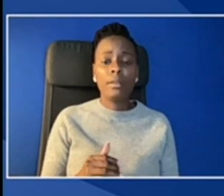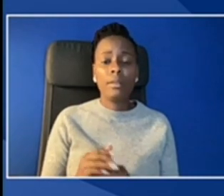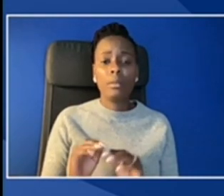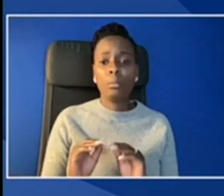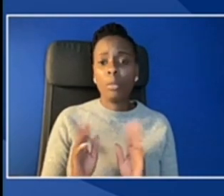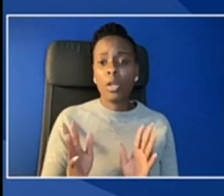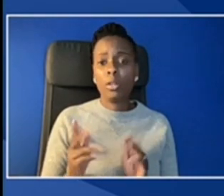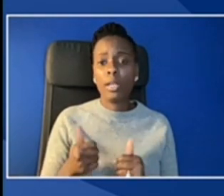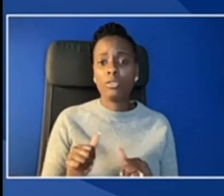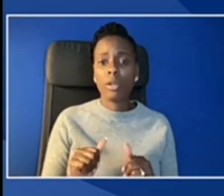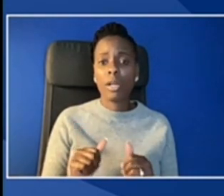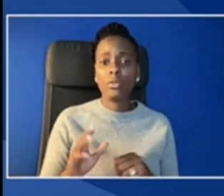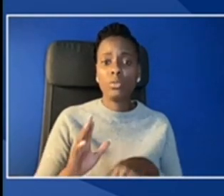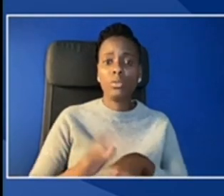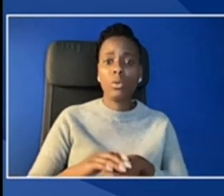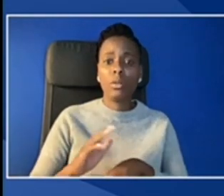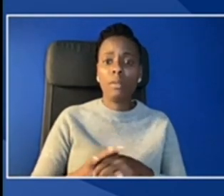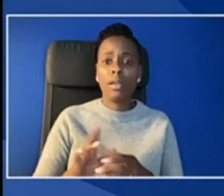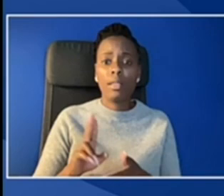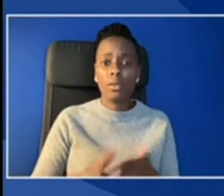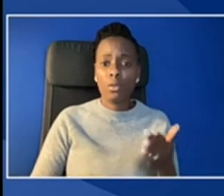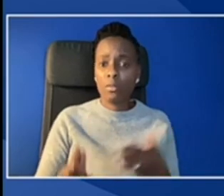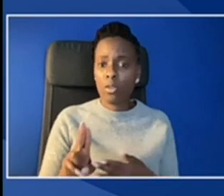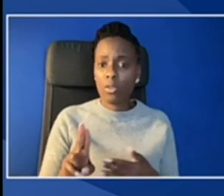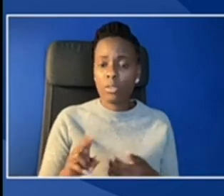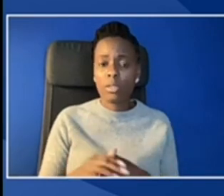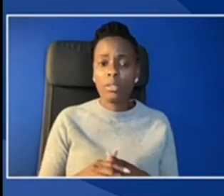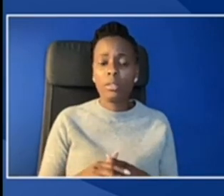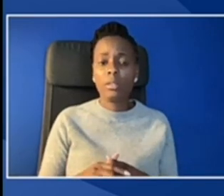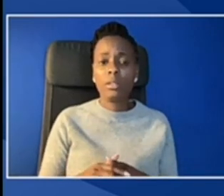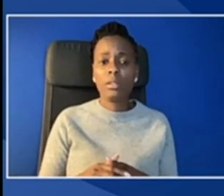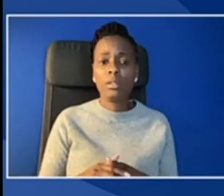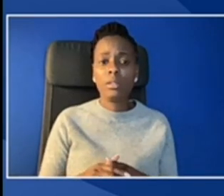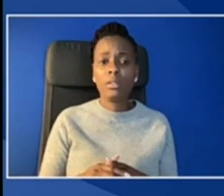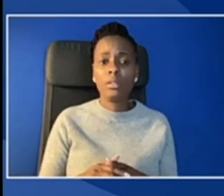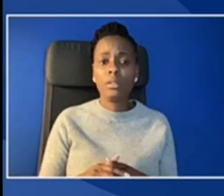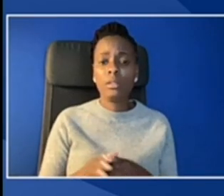university, but the person I contacted at